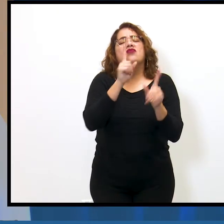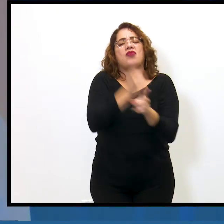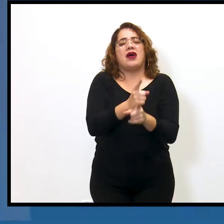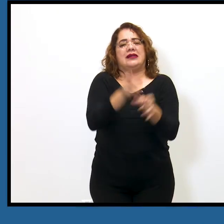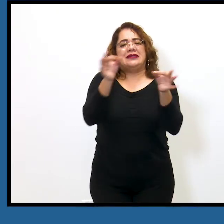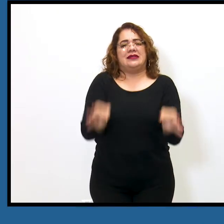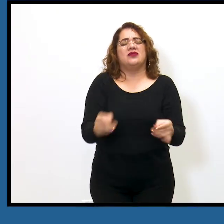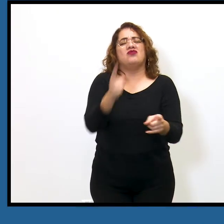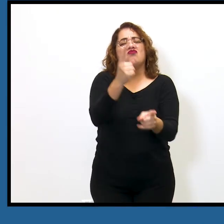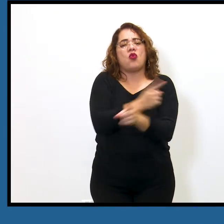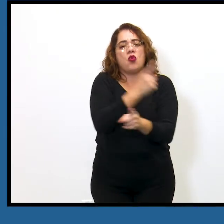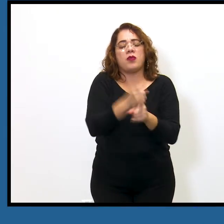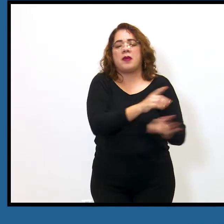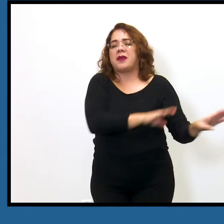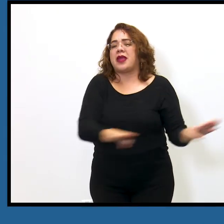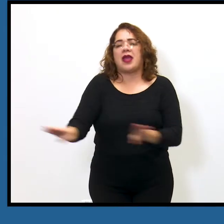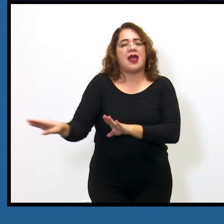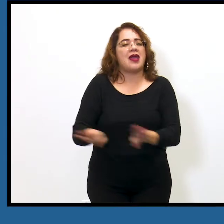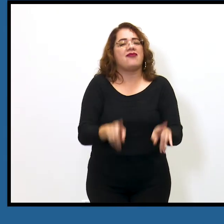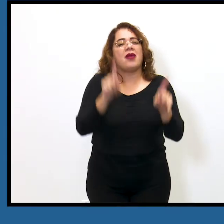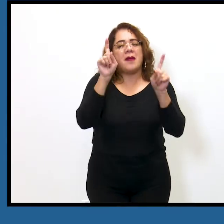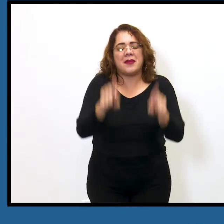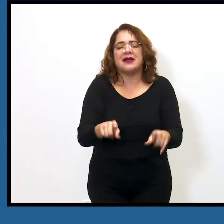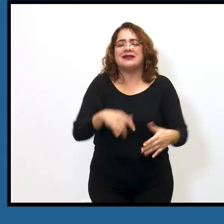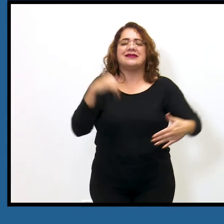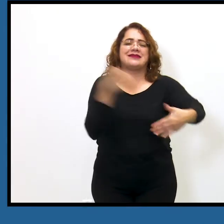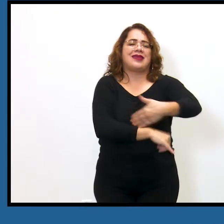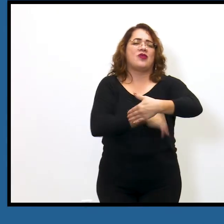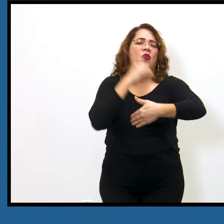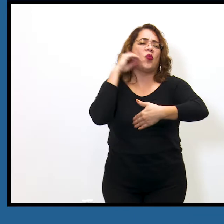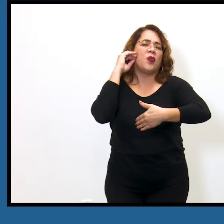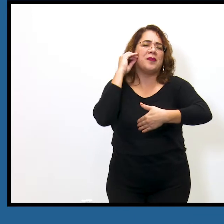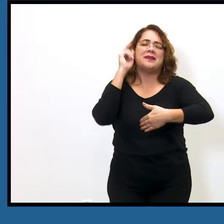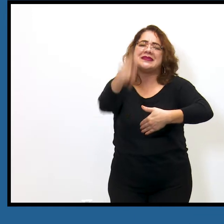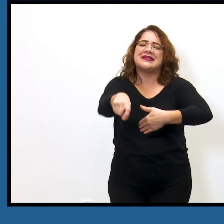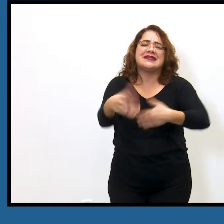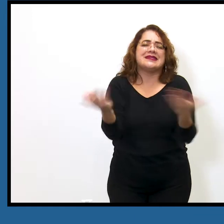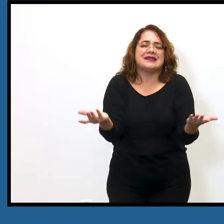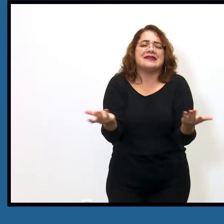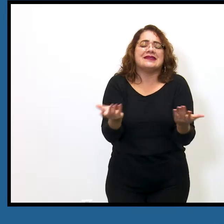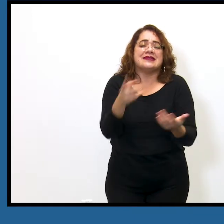So look, look at this, at this slide that we're looking at right now and you can see the enormous